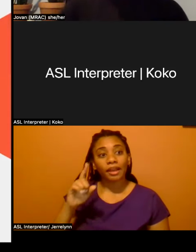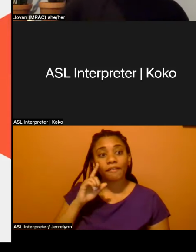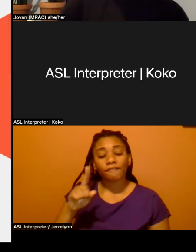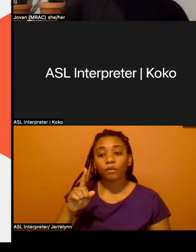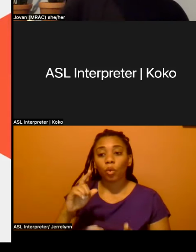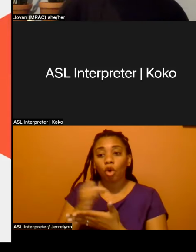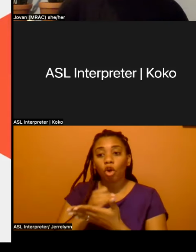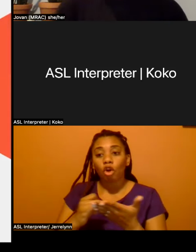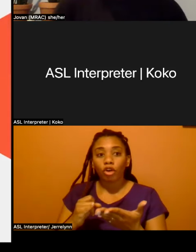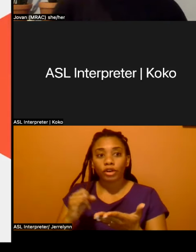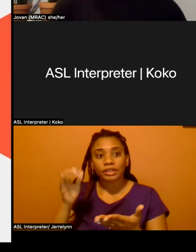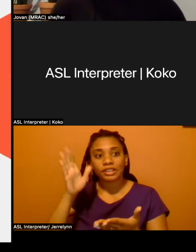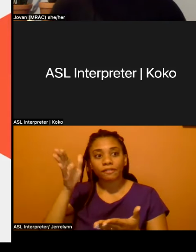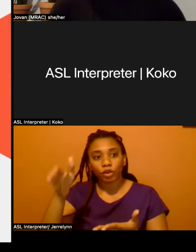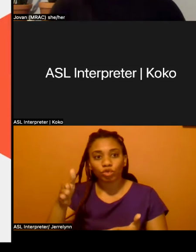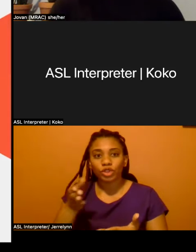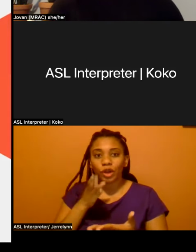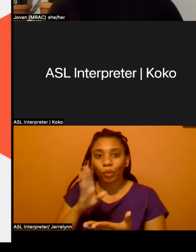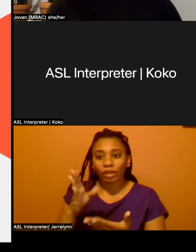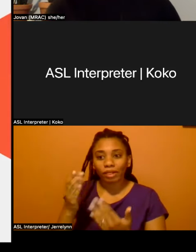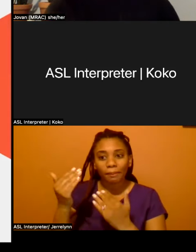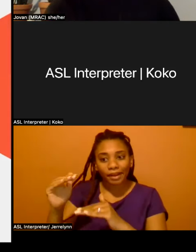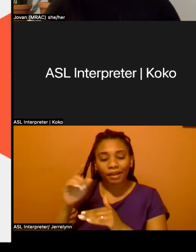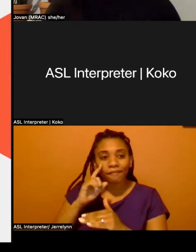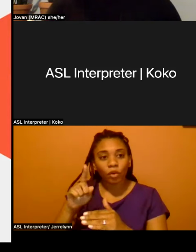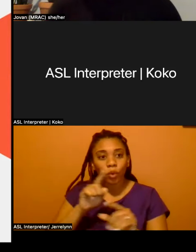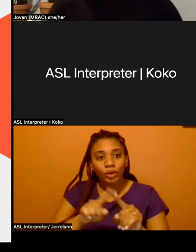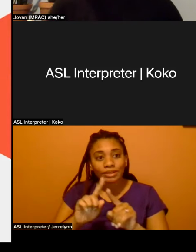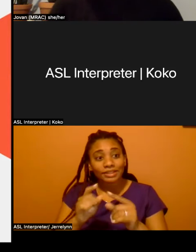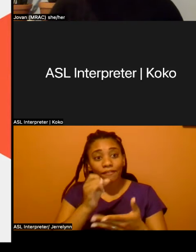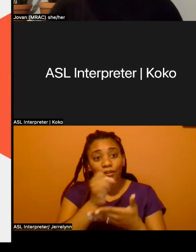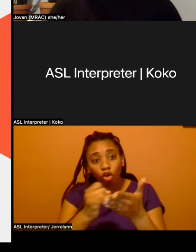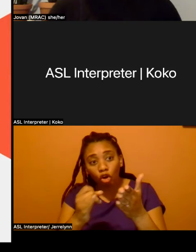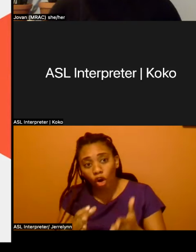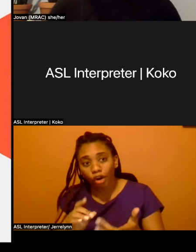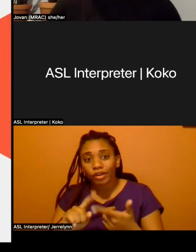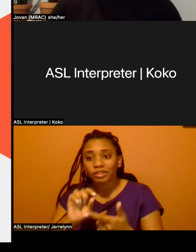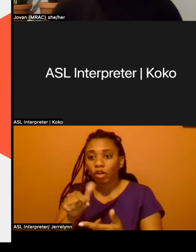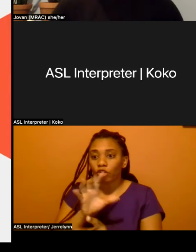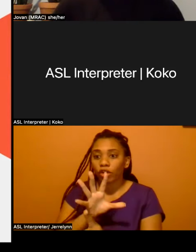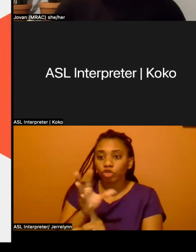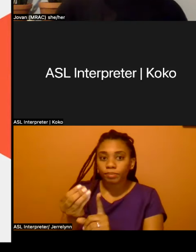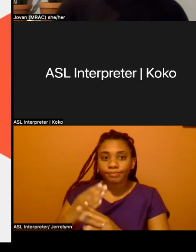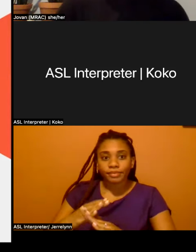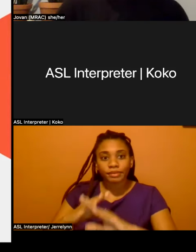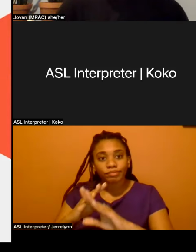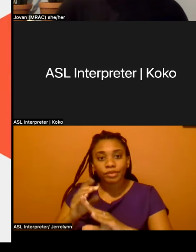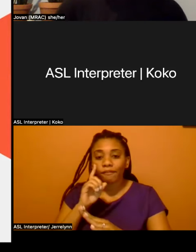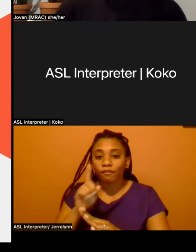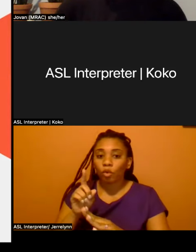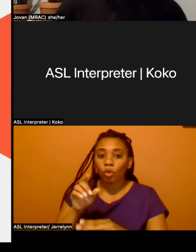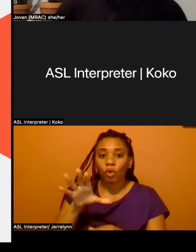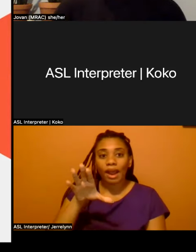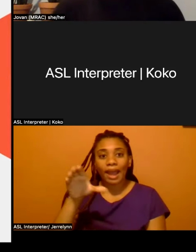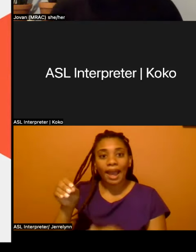to individual artists and culture bearers of African, Afro-Latinx, Afro-Caribbean,